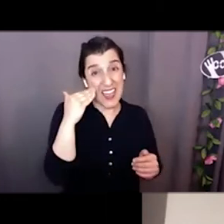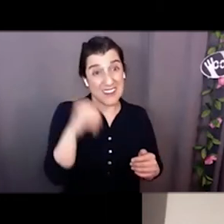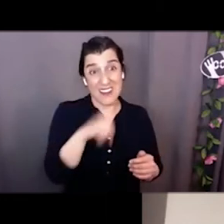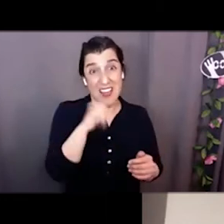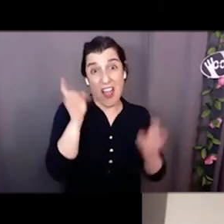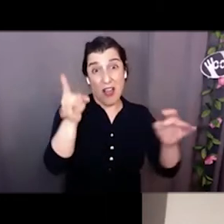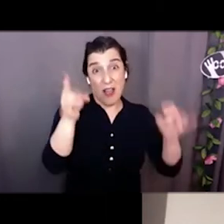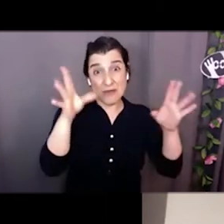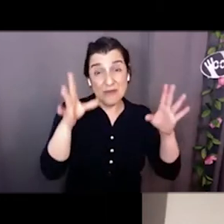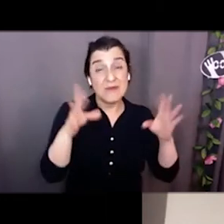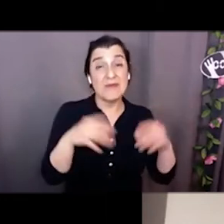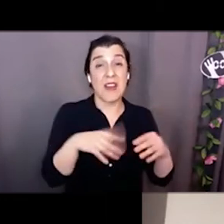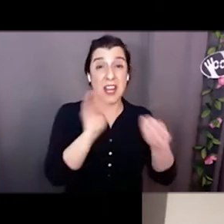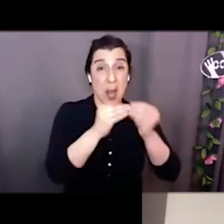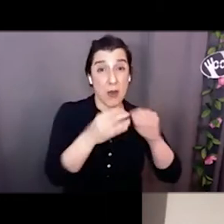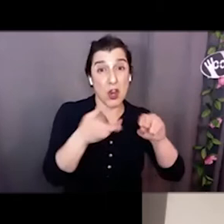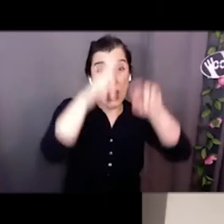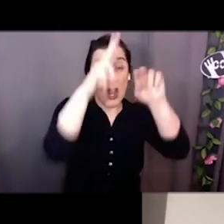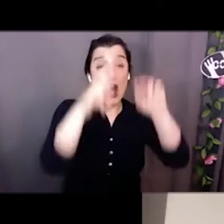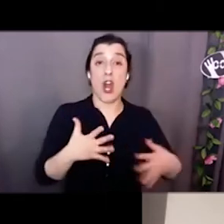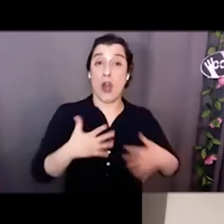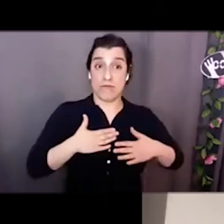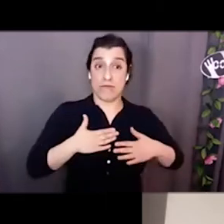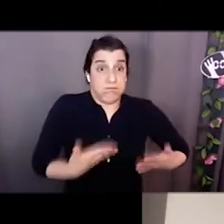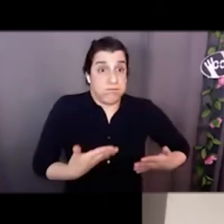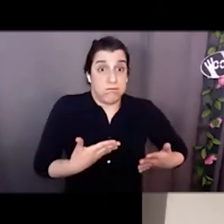people are willing to compromise their privacy in benefit of the, uh,